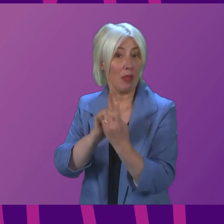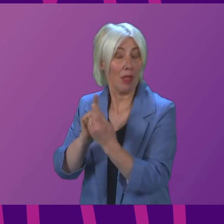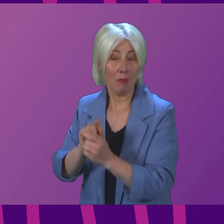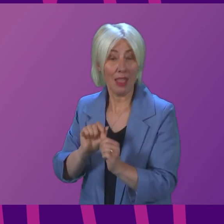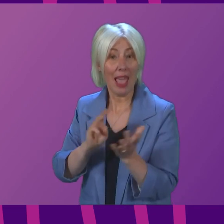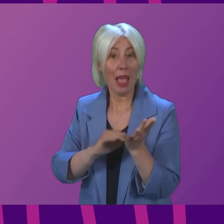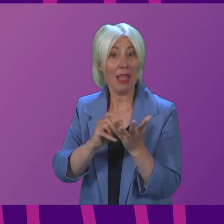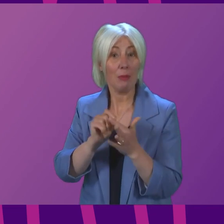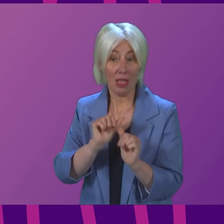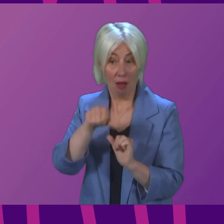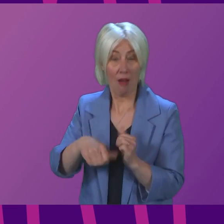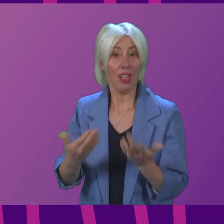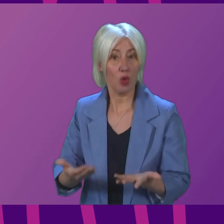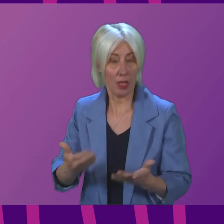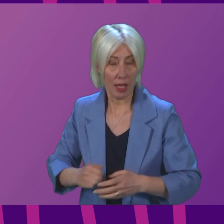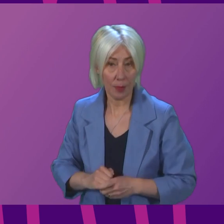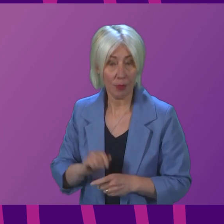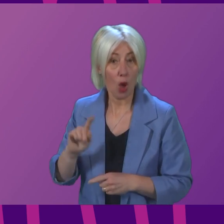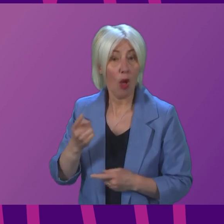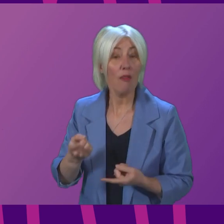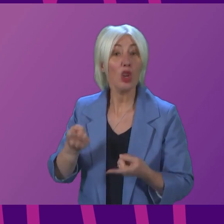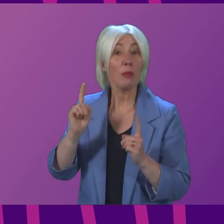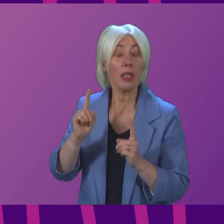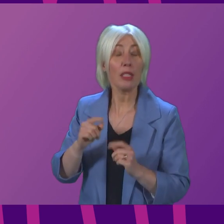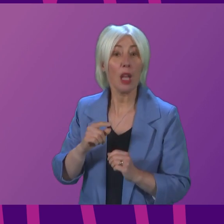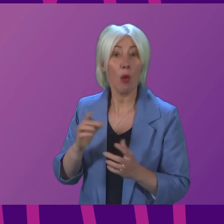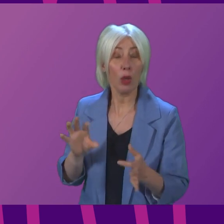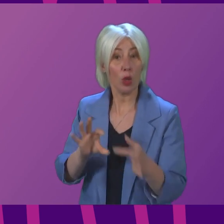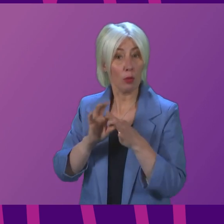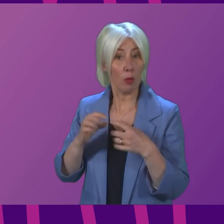time—will the First Minister join me in paying tribute to Louise’s mother, Caroline